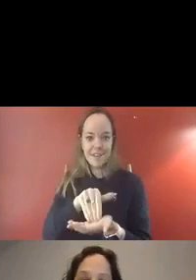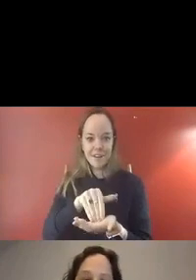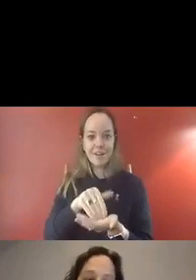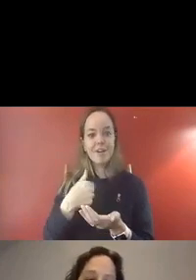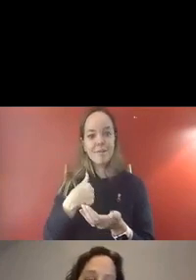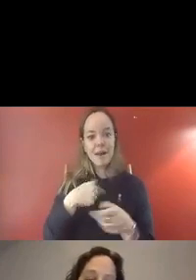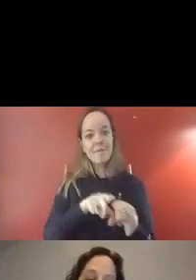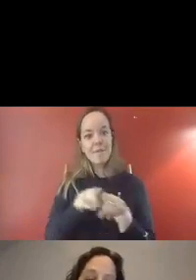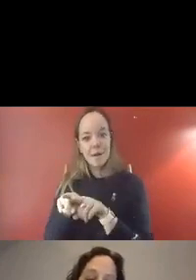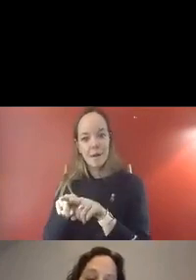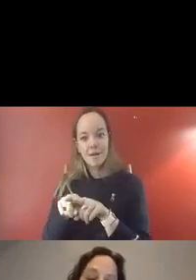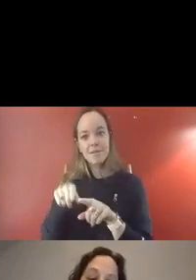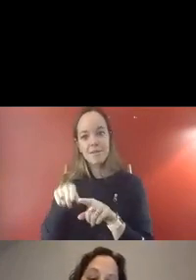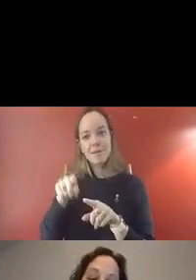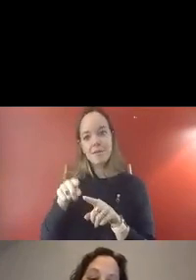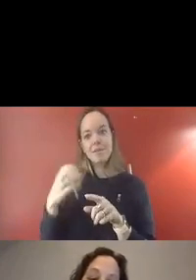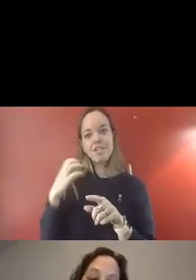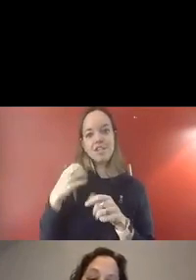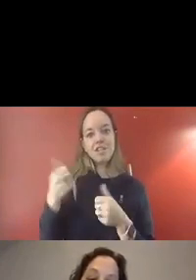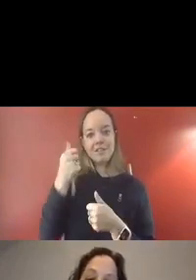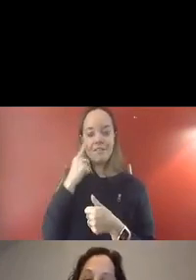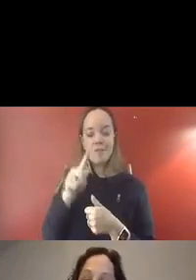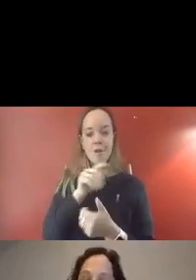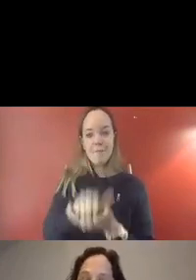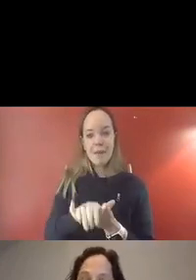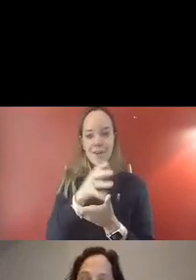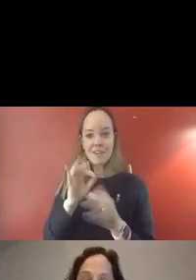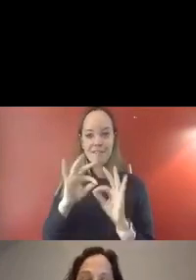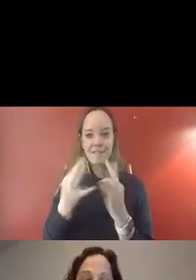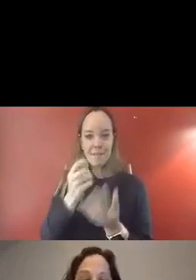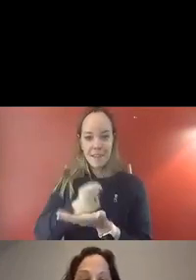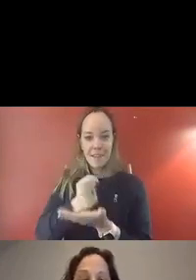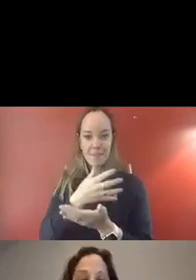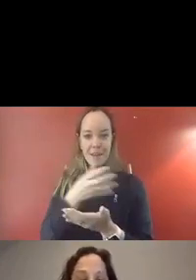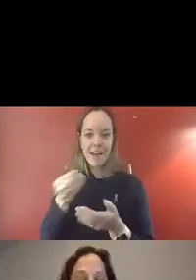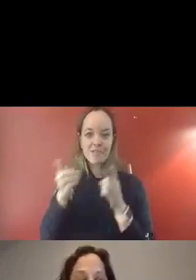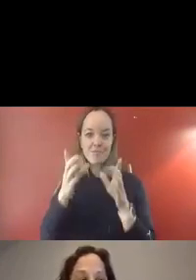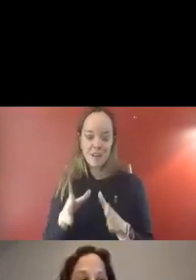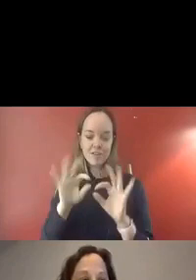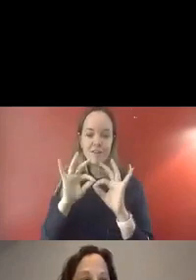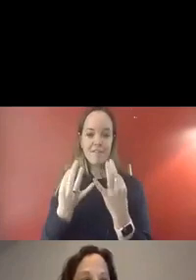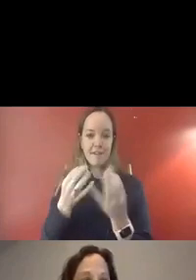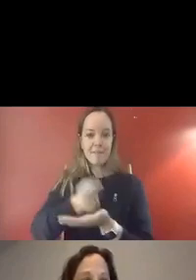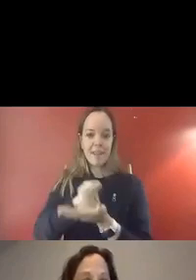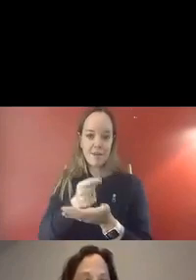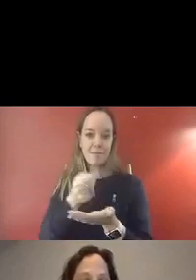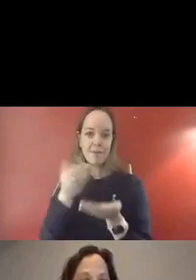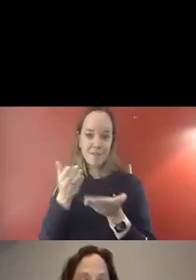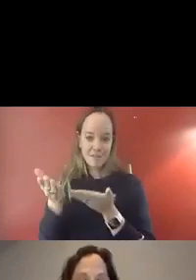Marriage and Family Therapy and the I'm also the discipline chief for director of the Family Therapy Services. Marriage and Family Therapy and the And so Ben had asked if I would be able director of the Family Therapy Services.